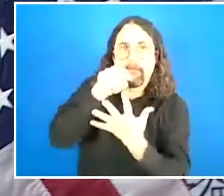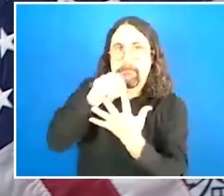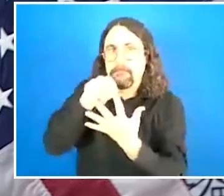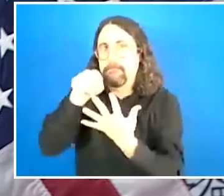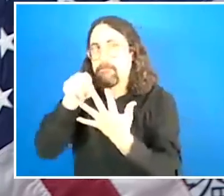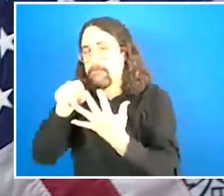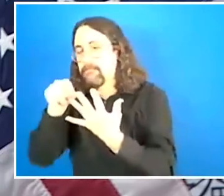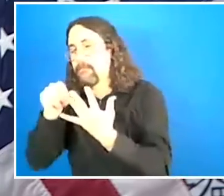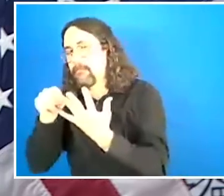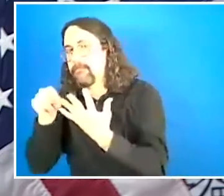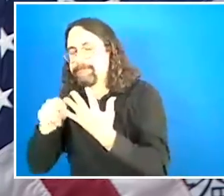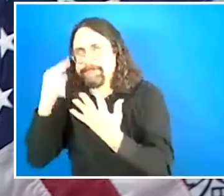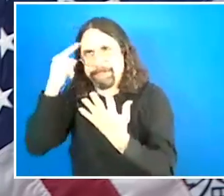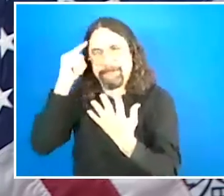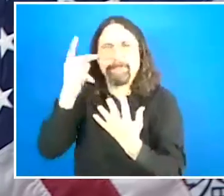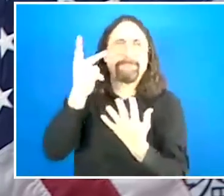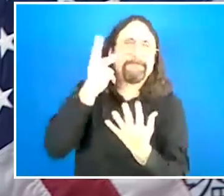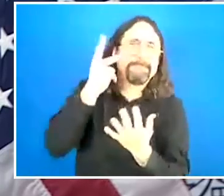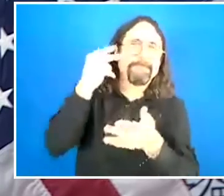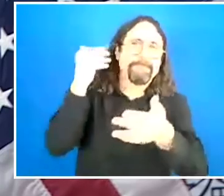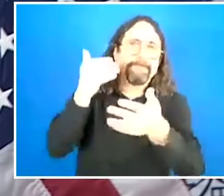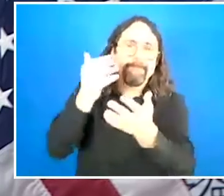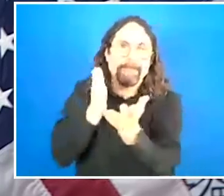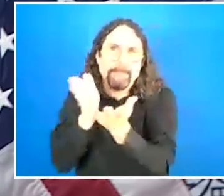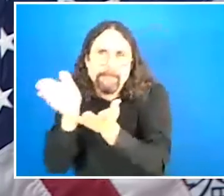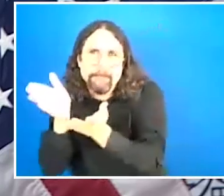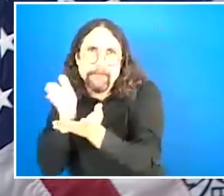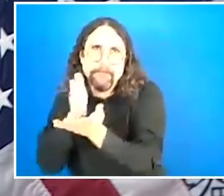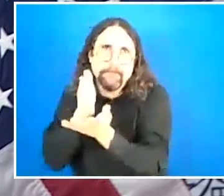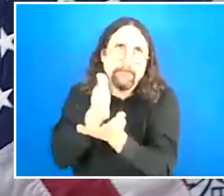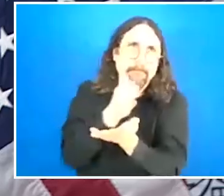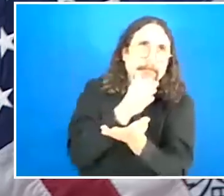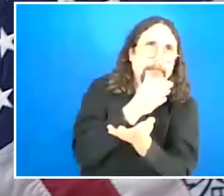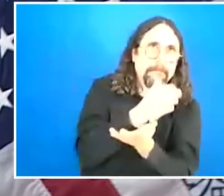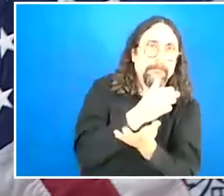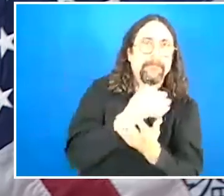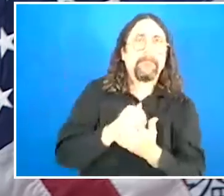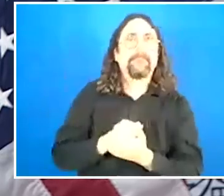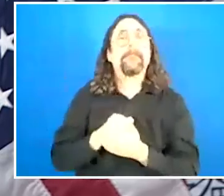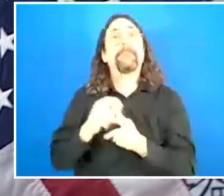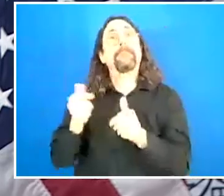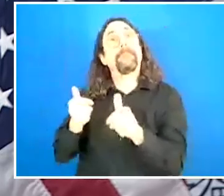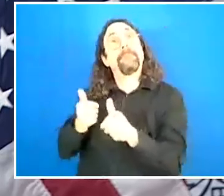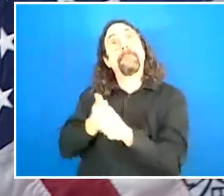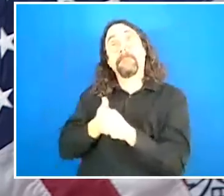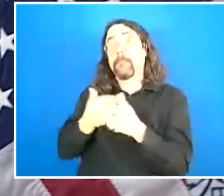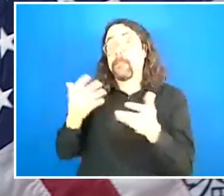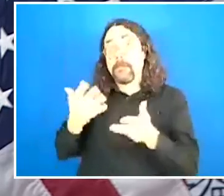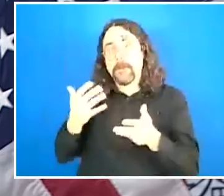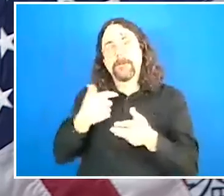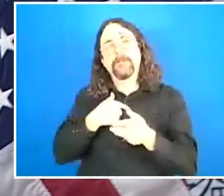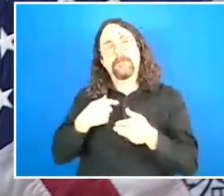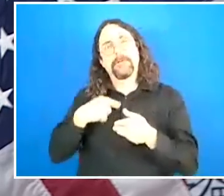MINIMUM SO I WANT TO BE CLEAR TH AT YOU KNOW, WHEN THE DAY COMES WHEN WE'RE GOING TO FLESH THAT OUT AND SHOWH TE EXAC NTATURE OF